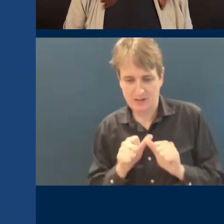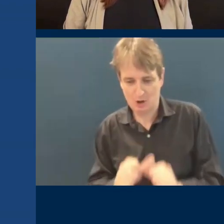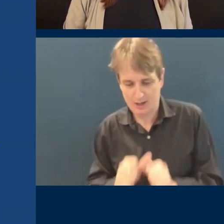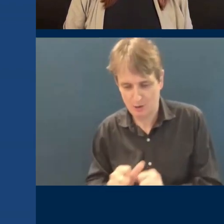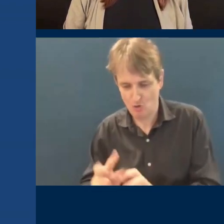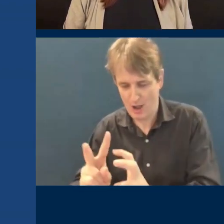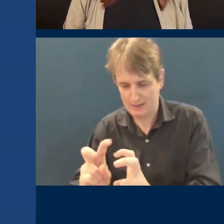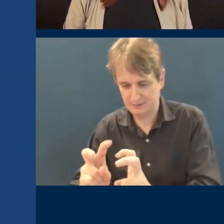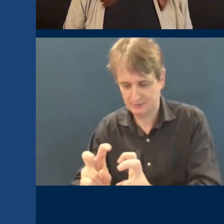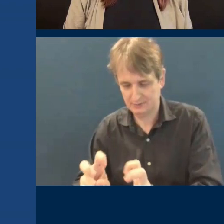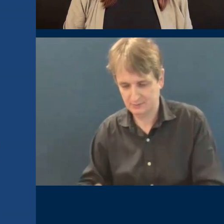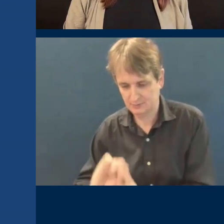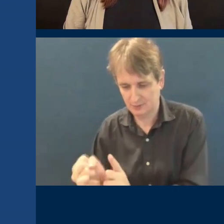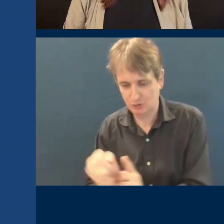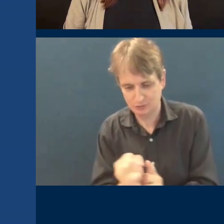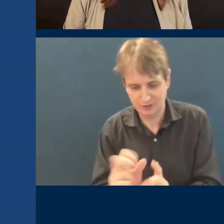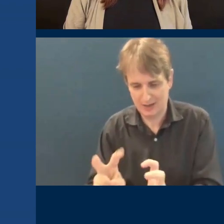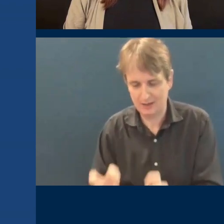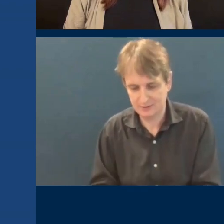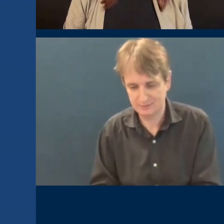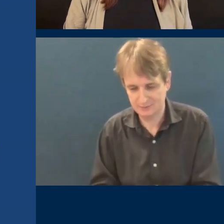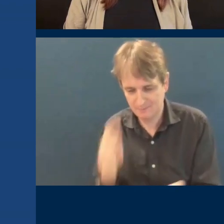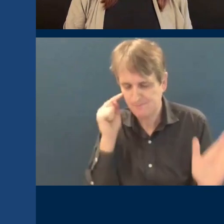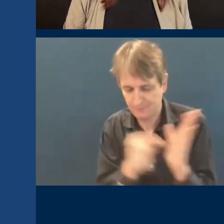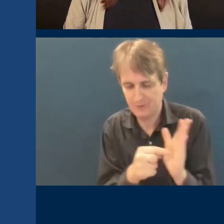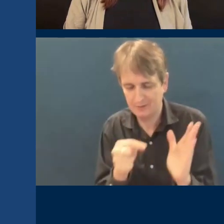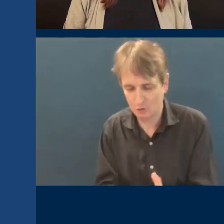So we all need to continue to assess situations